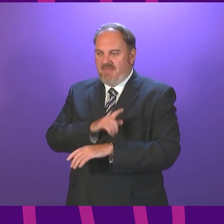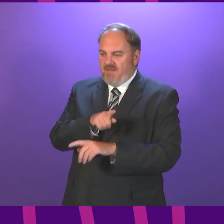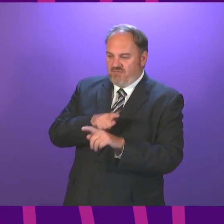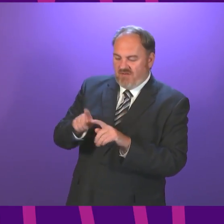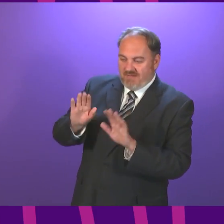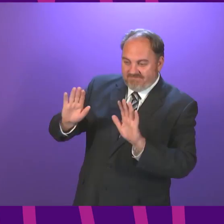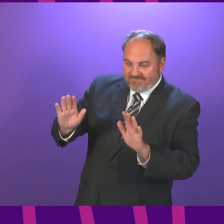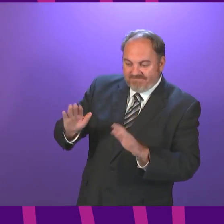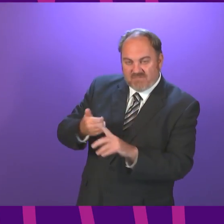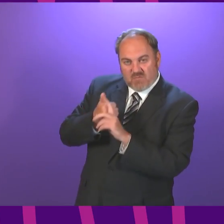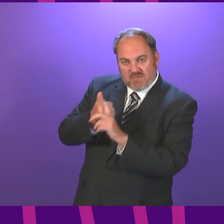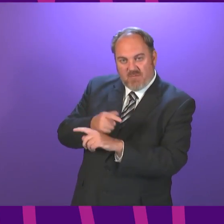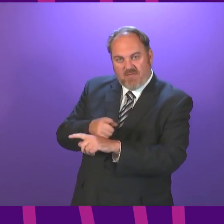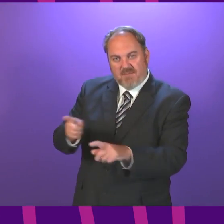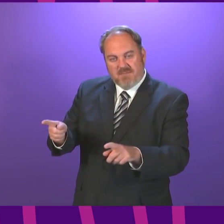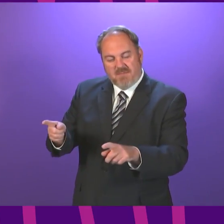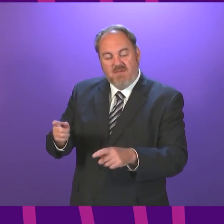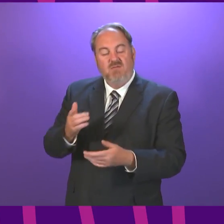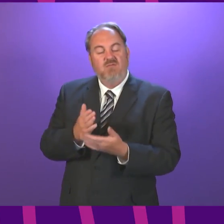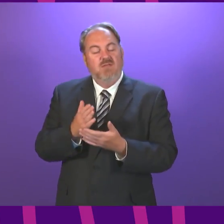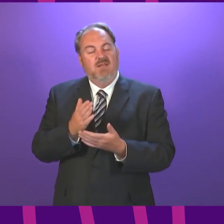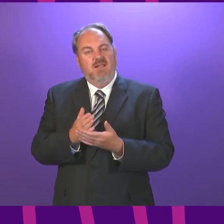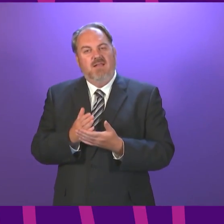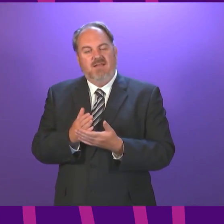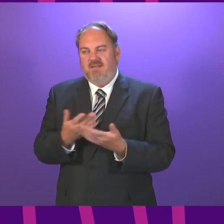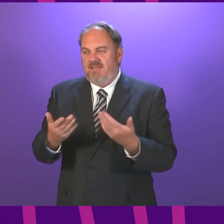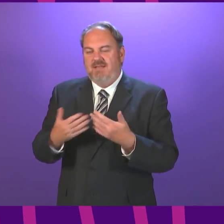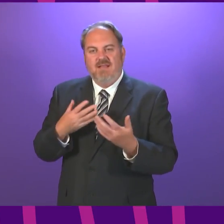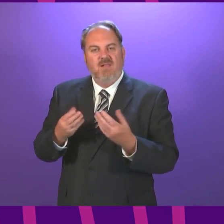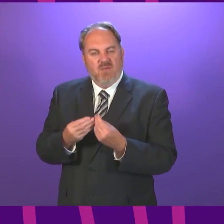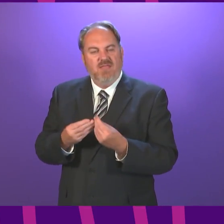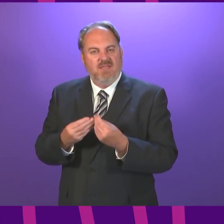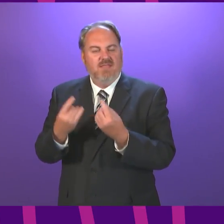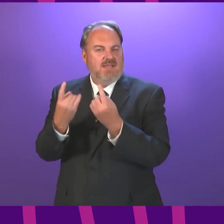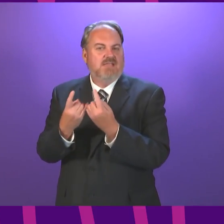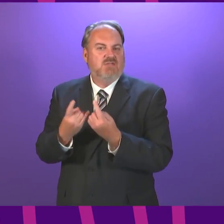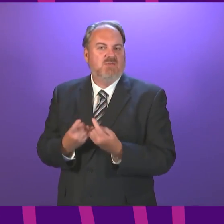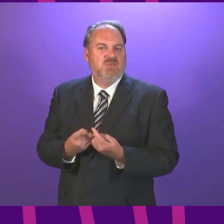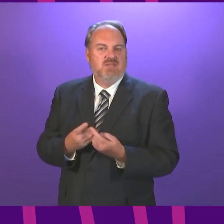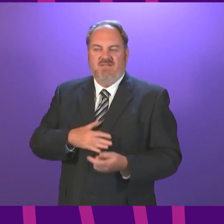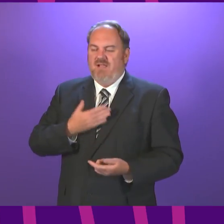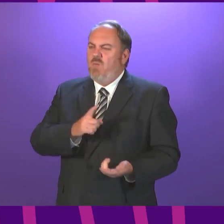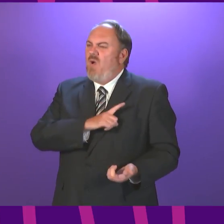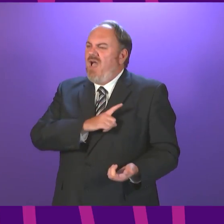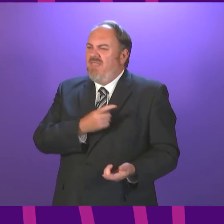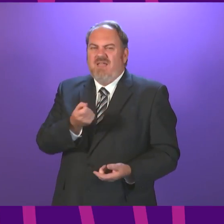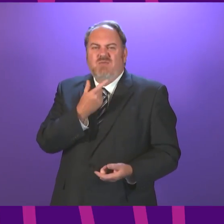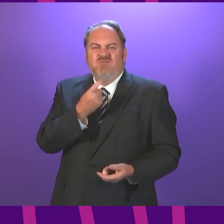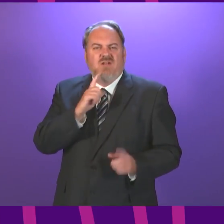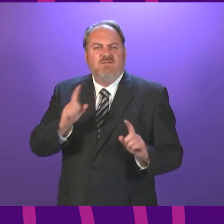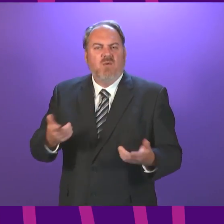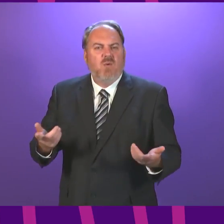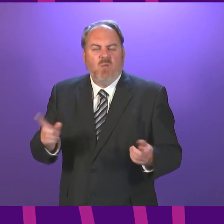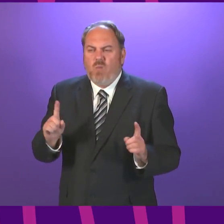and support to address issues that underlie their use of drugs in the first place.